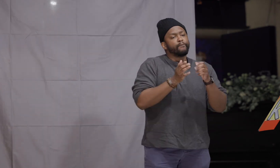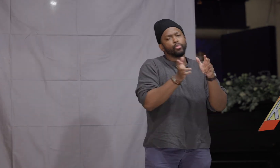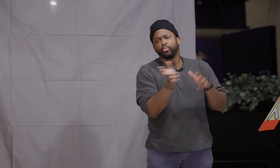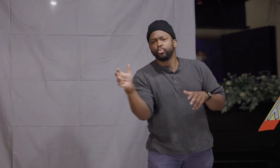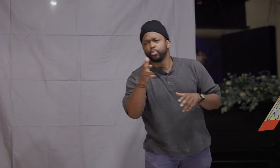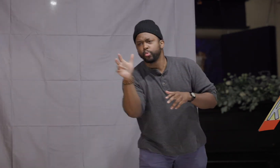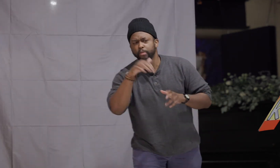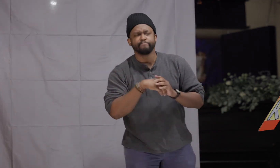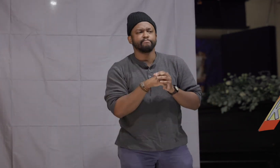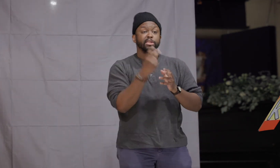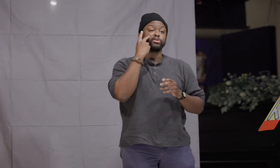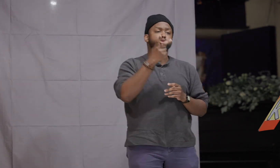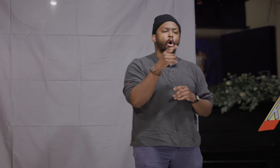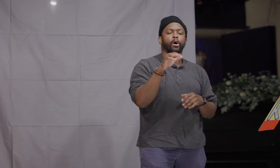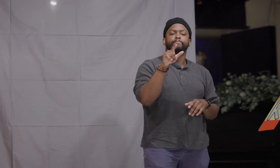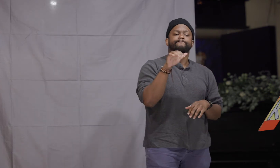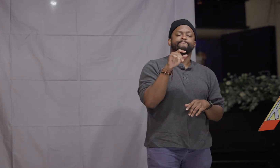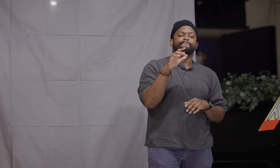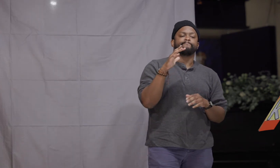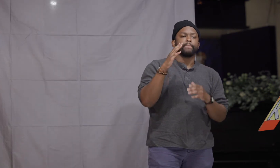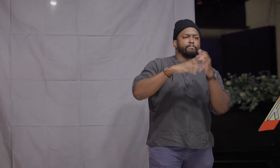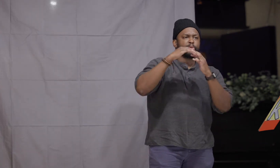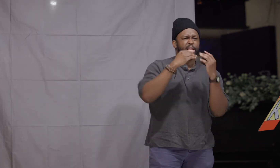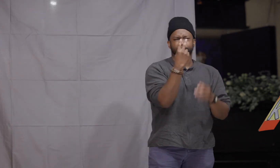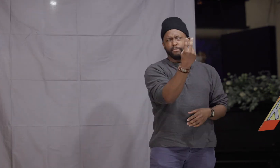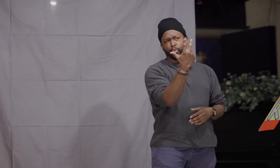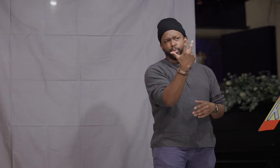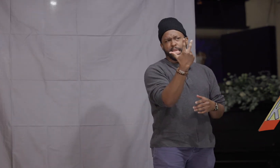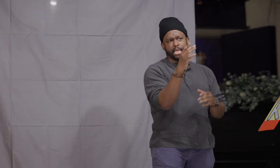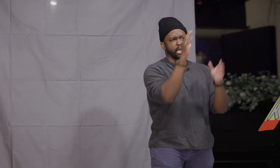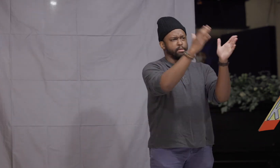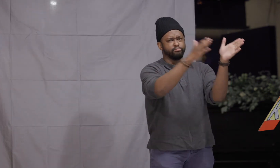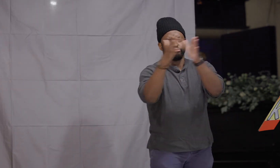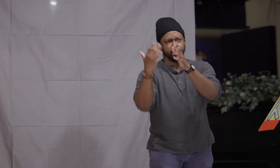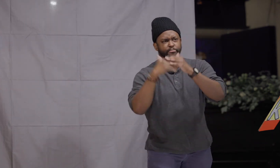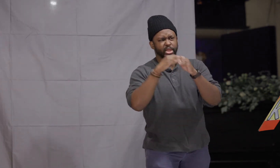So we continued on our tour and made another stop on the tour that included three buildings,